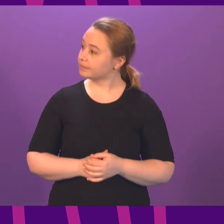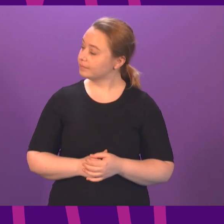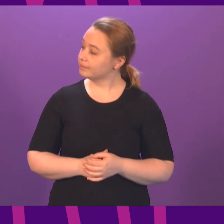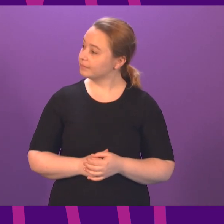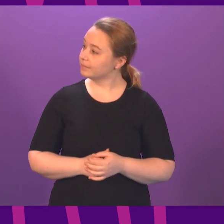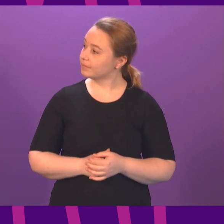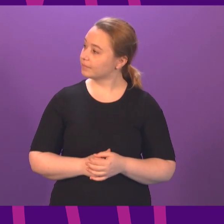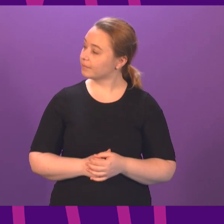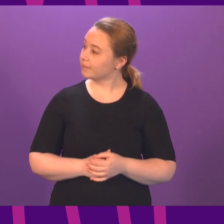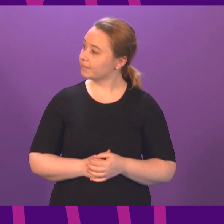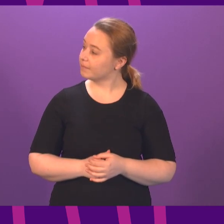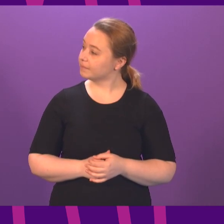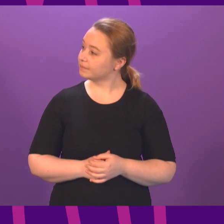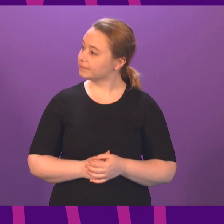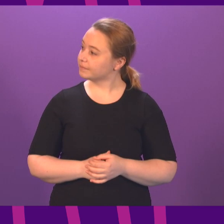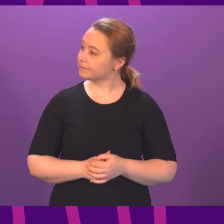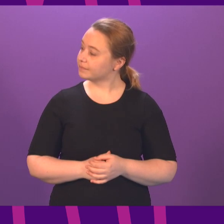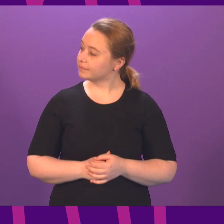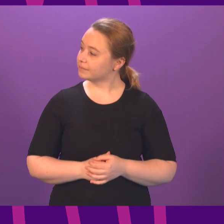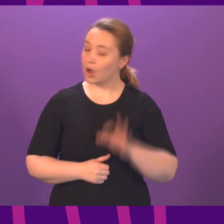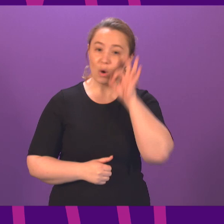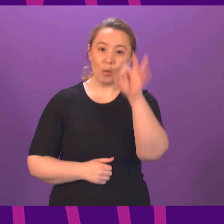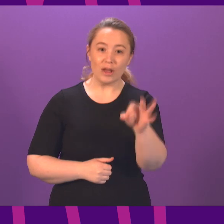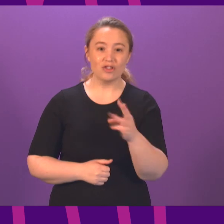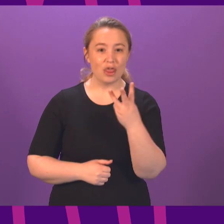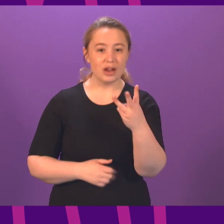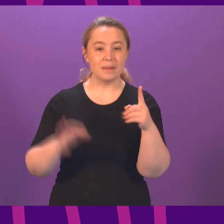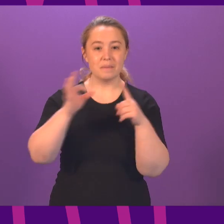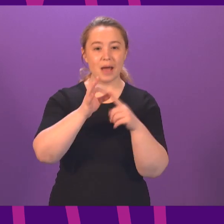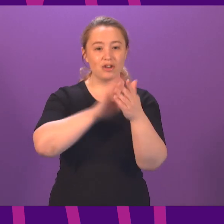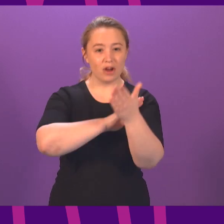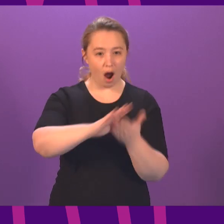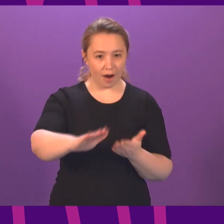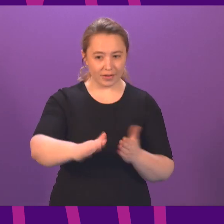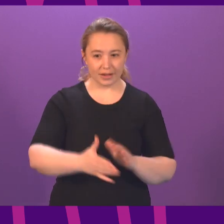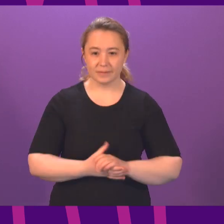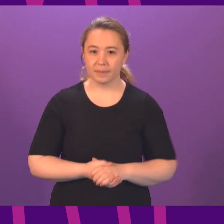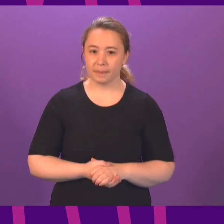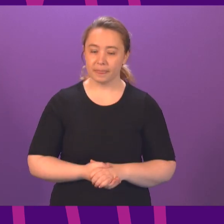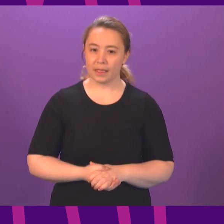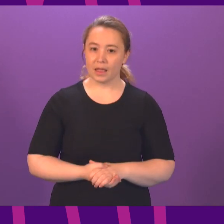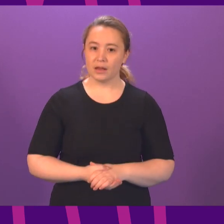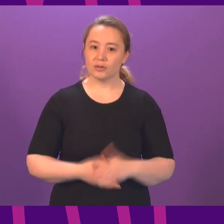Patrick Harvie (Glasgow) (Green): We have all seen the pictures of hundreds